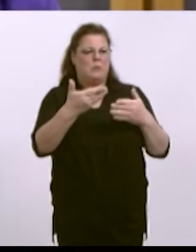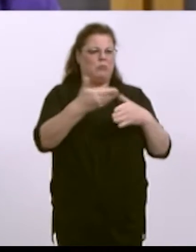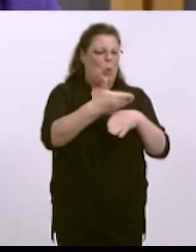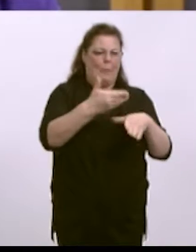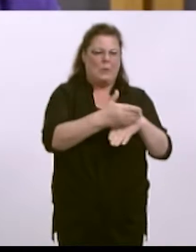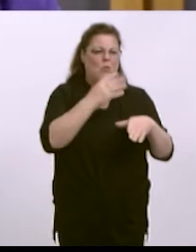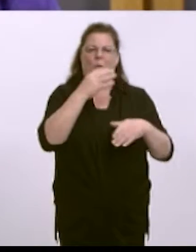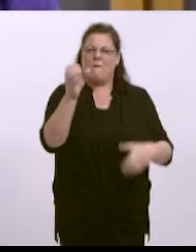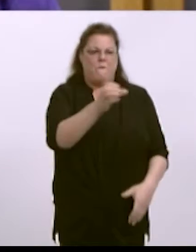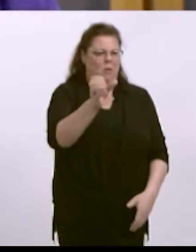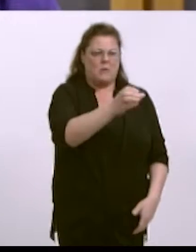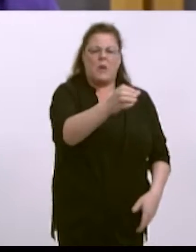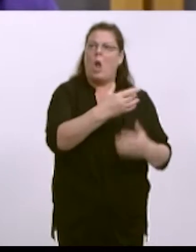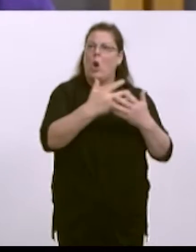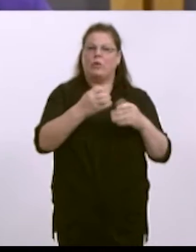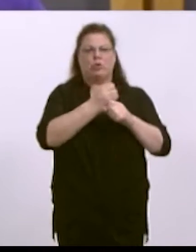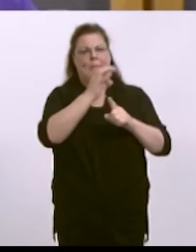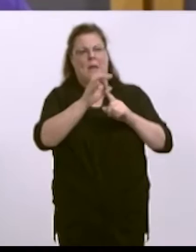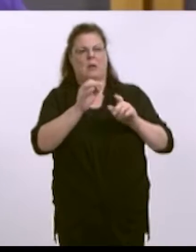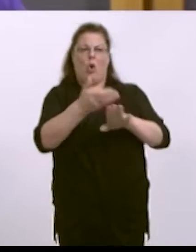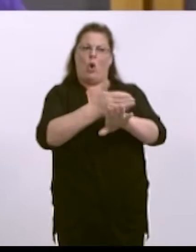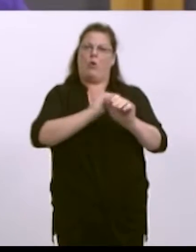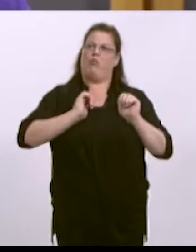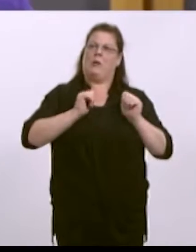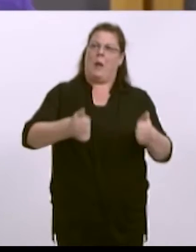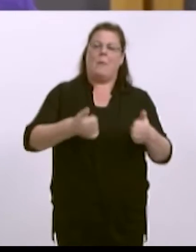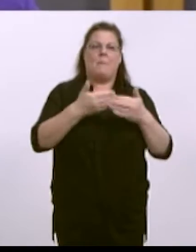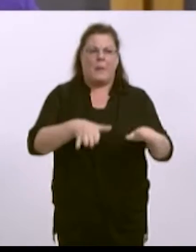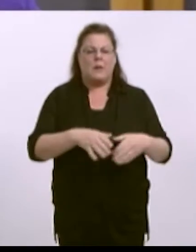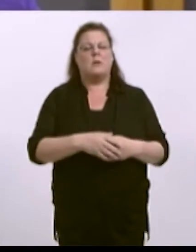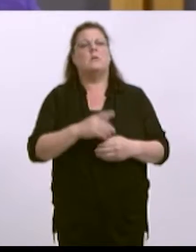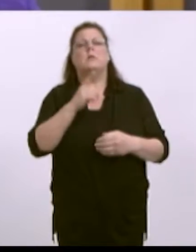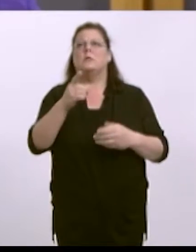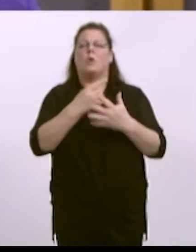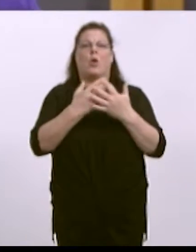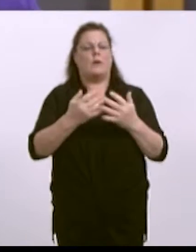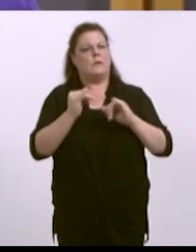numbers of GPs are retiring early, and thereís a growing crisis in recruitment and retention.